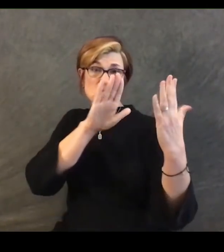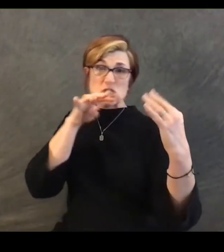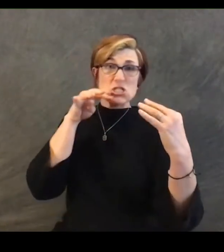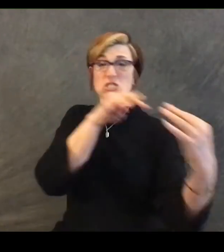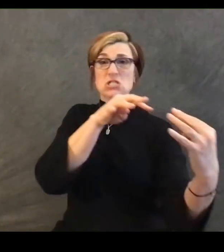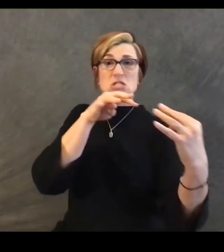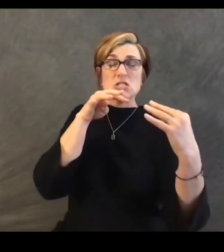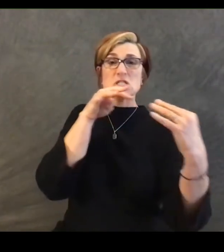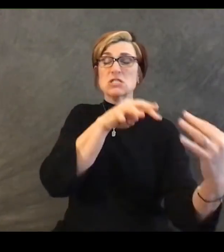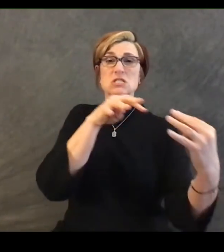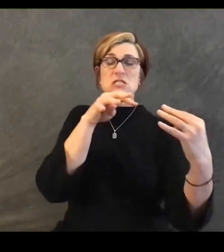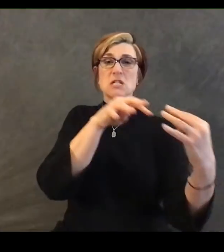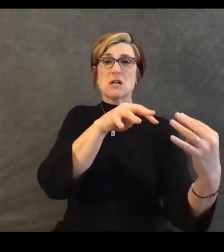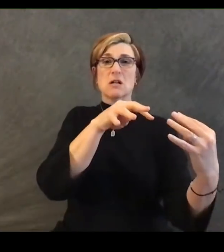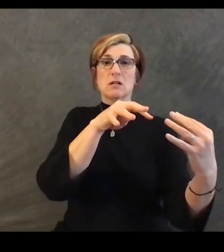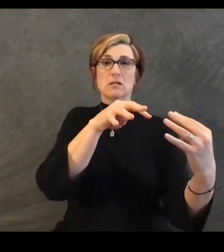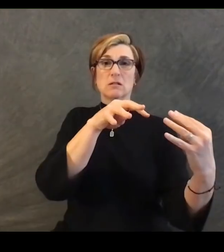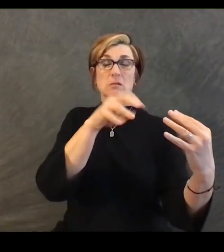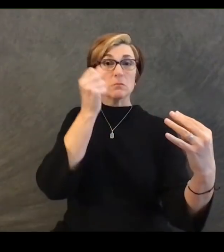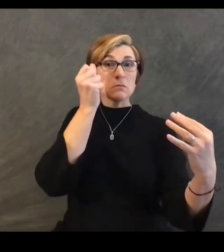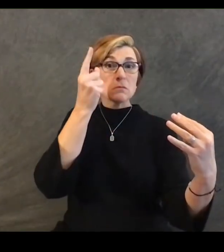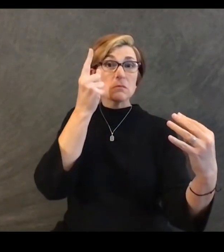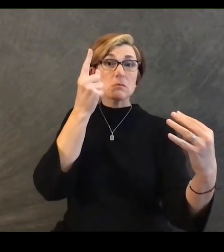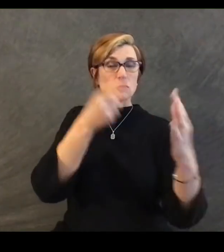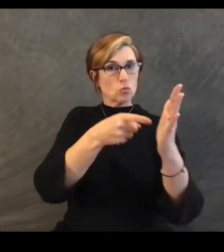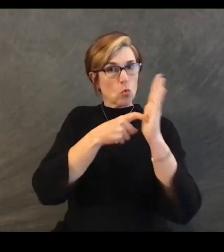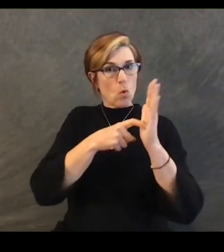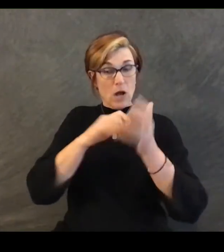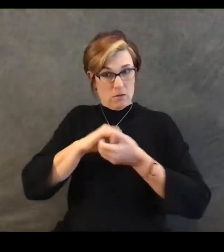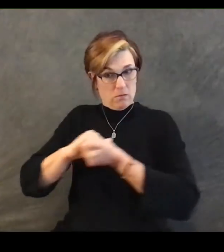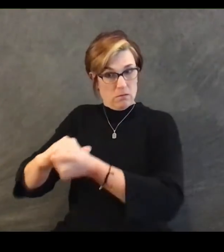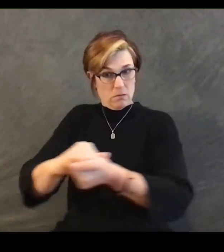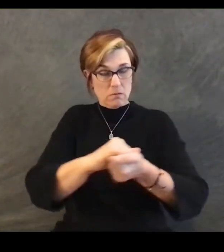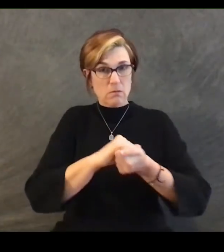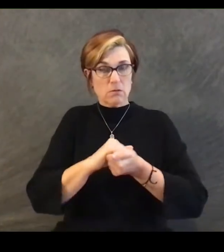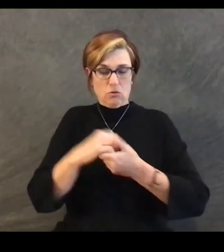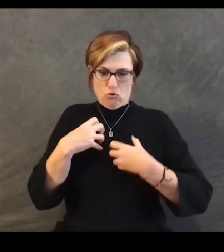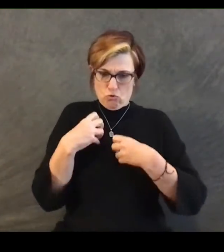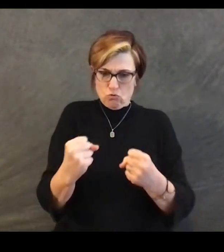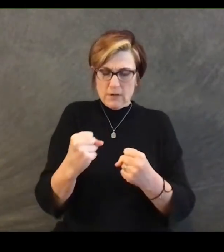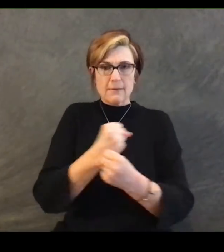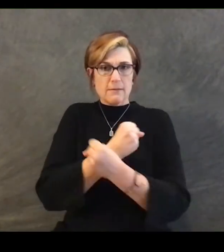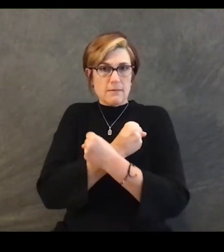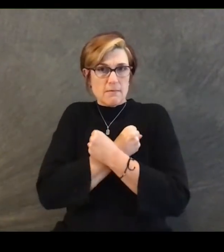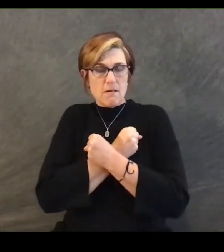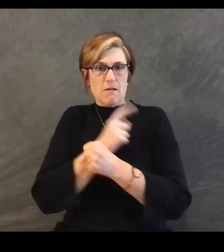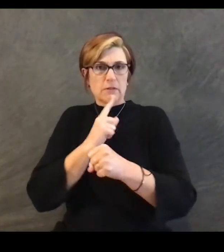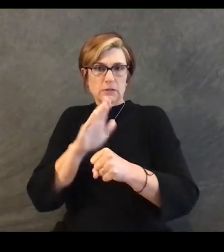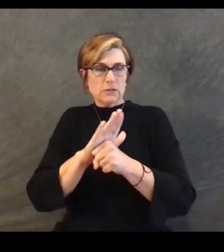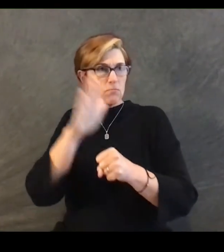and devotion is very important each of us has the power through our own choices